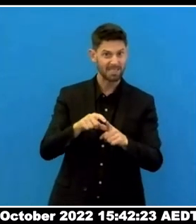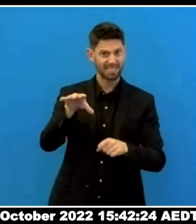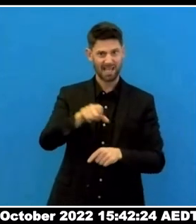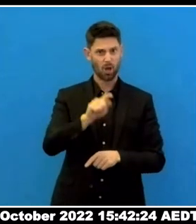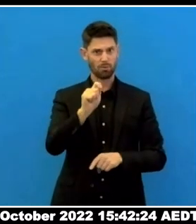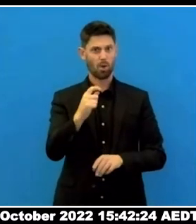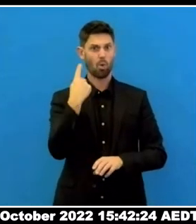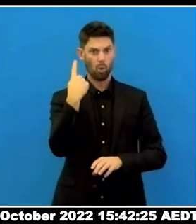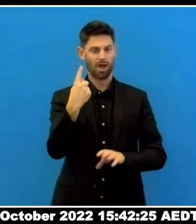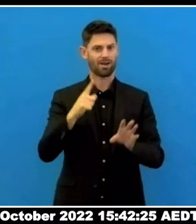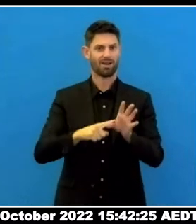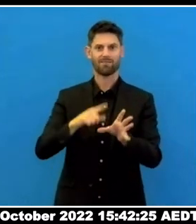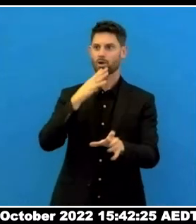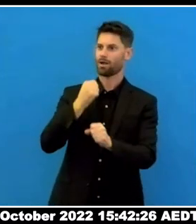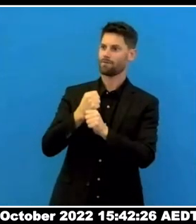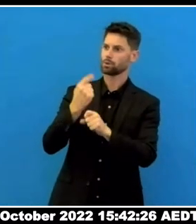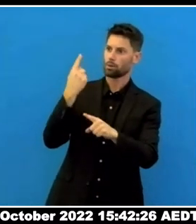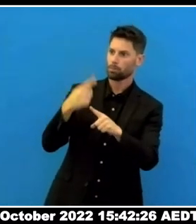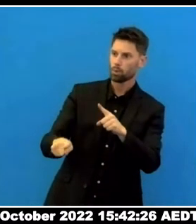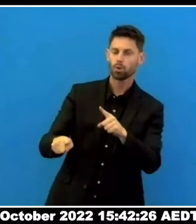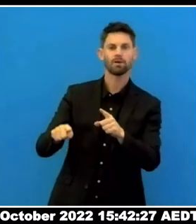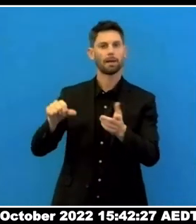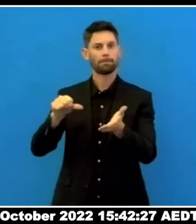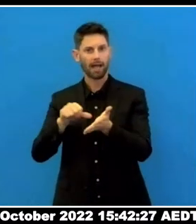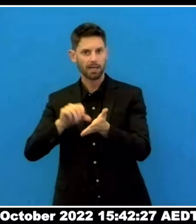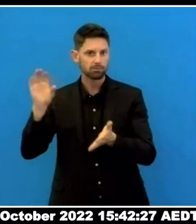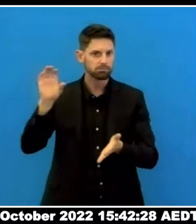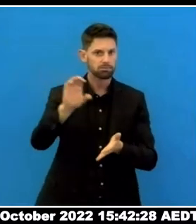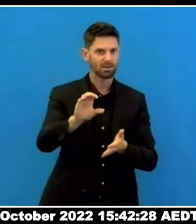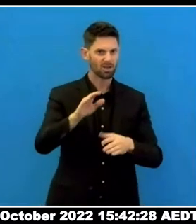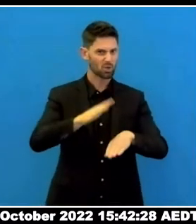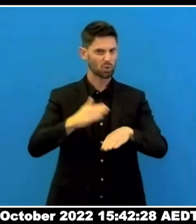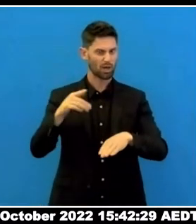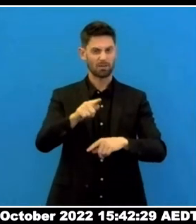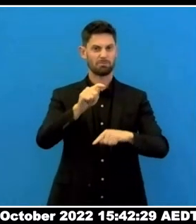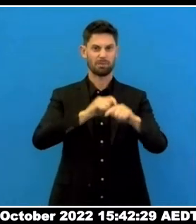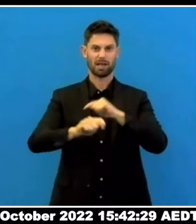By the time we actually reach, if it does, they will be in year 11.